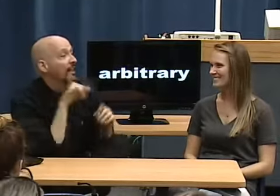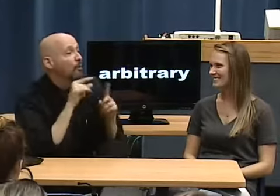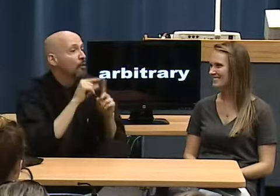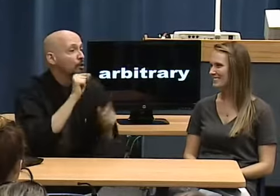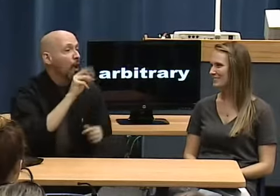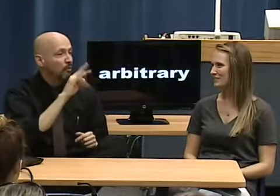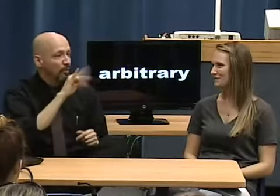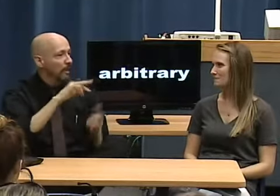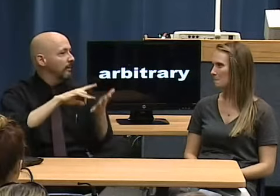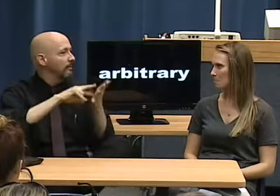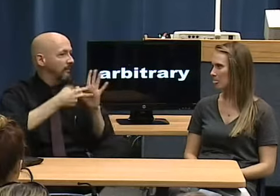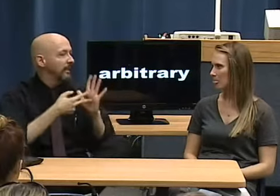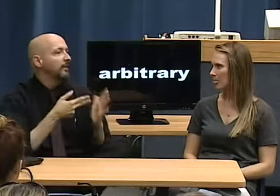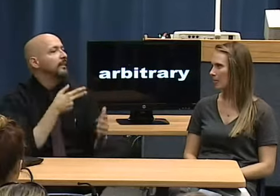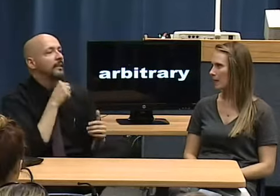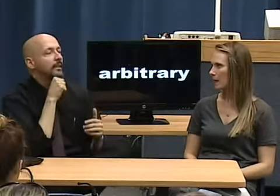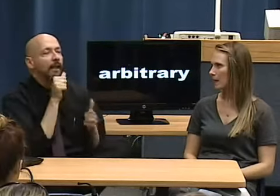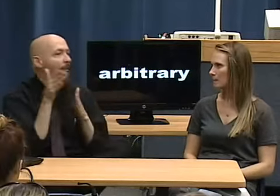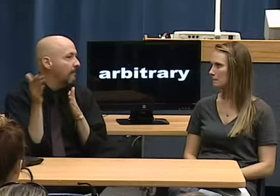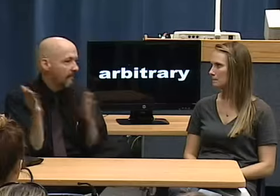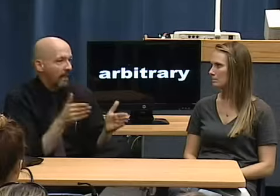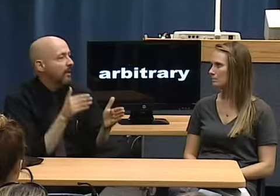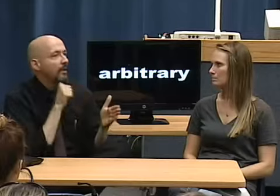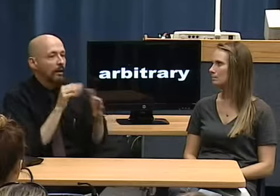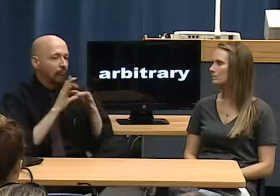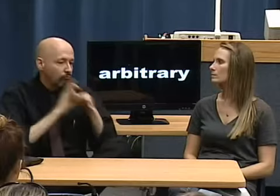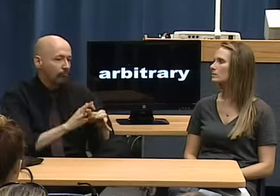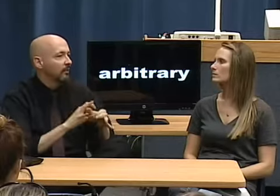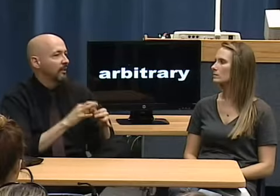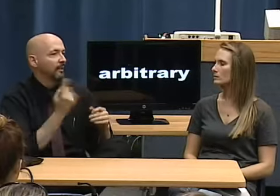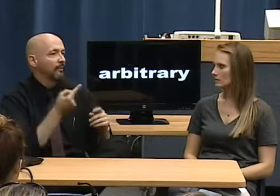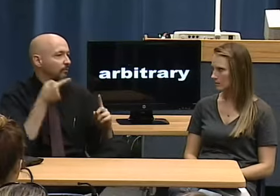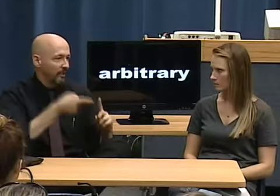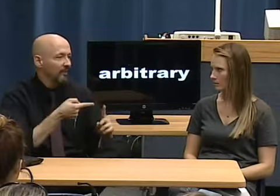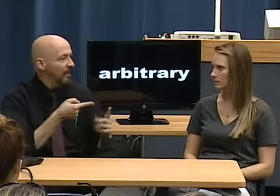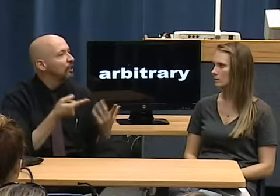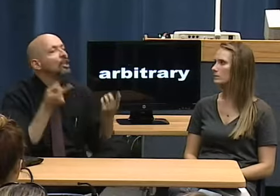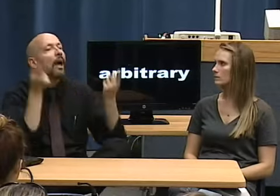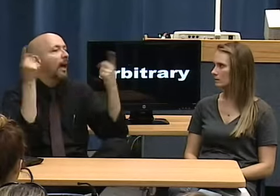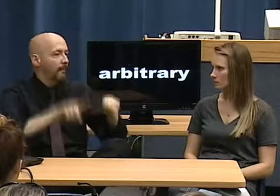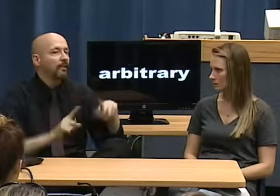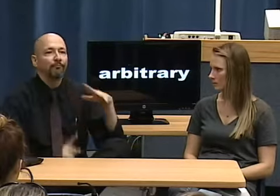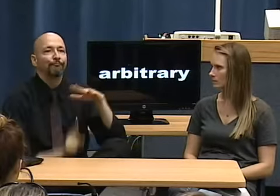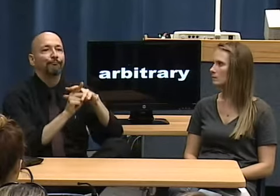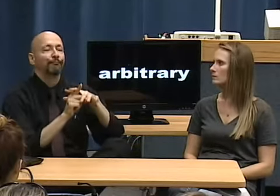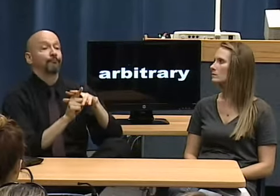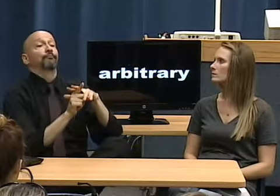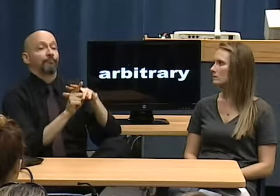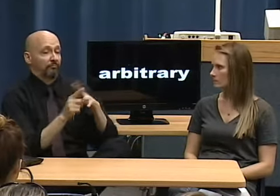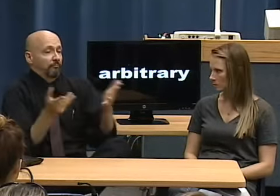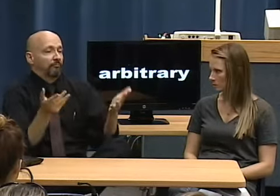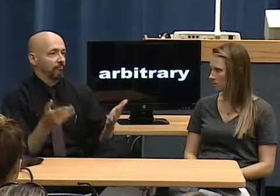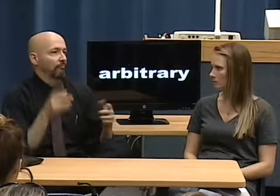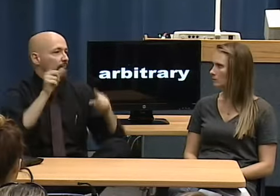That word A-R-B-I-T-R-A-R-Y means that it's not planned, it's not connected. It just happened. Just showed up.